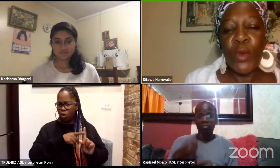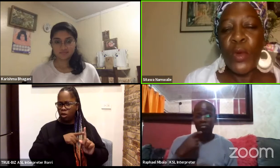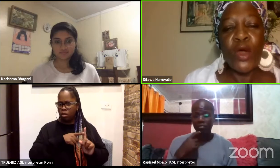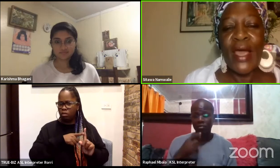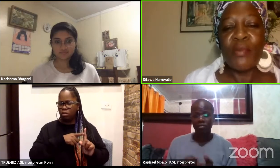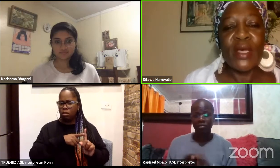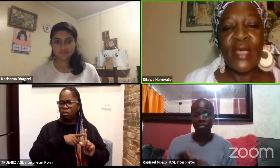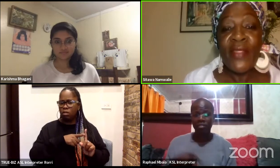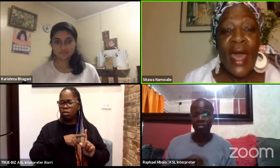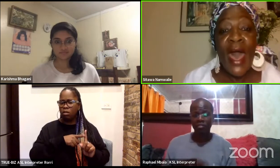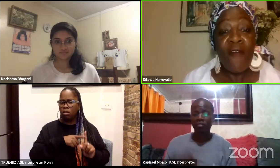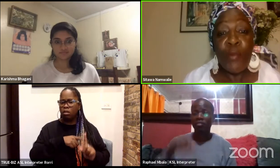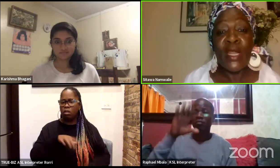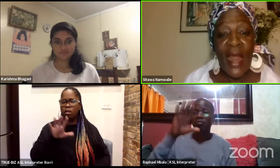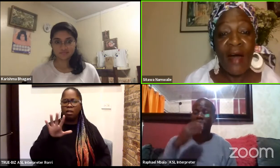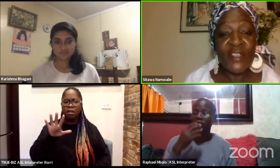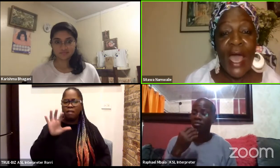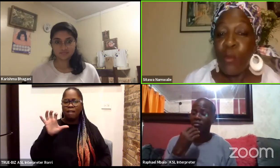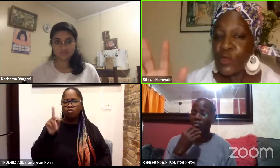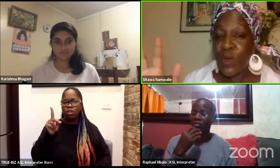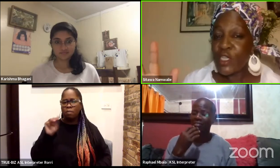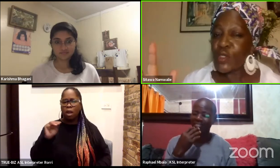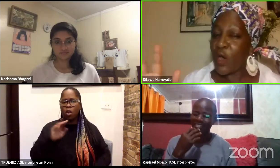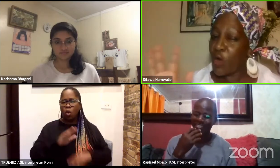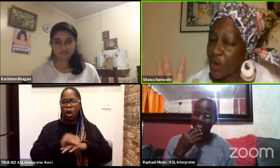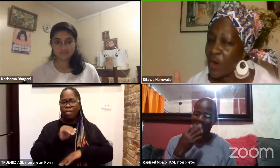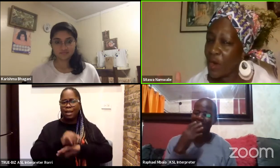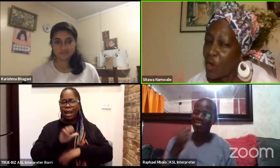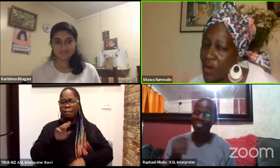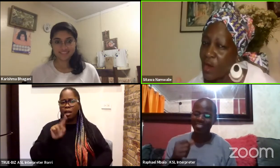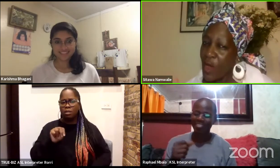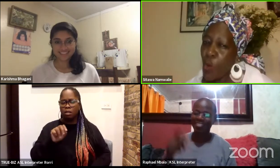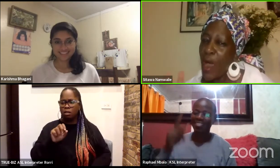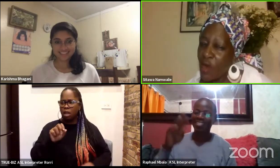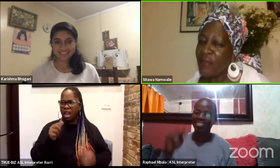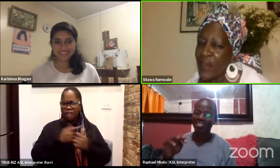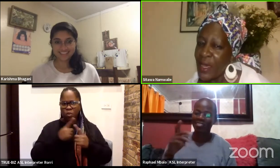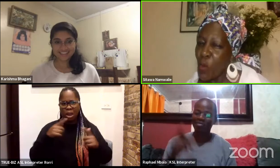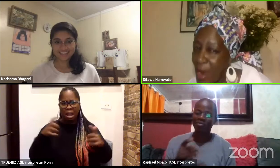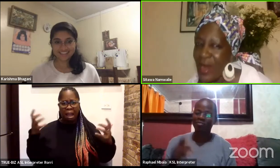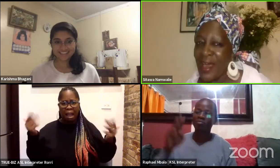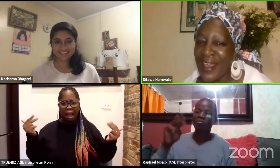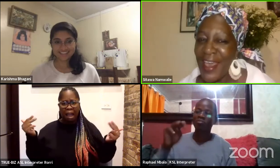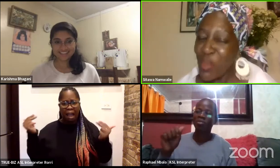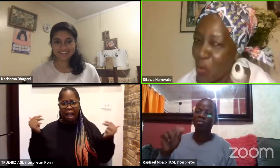in the Mawingo night bus" and everybody laughed. I almost wanted to say, "Hold on, hold on. Why are you laughing?